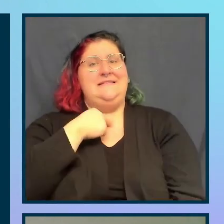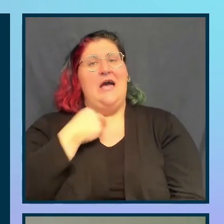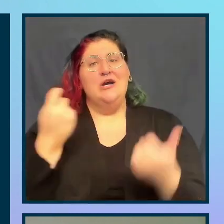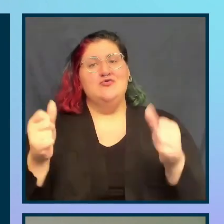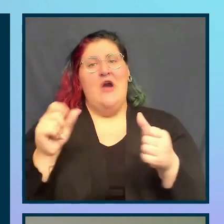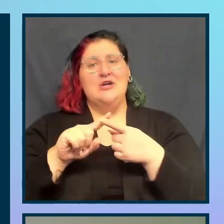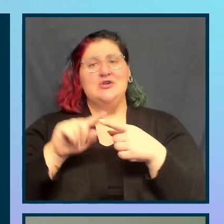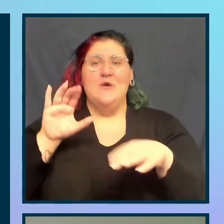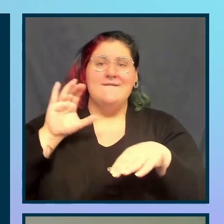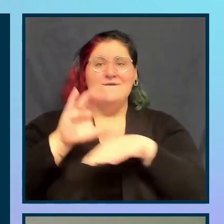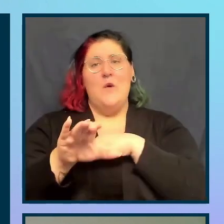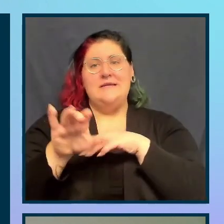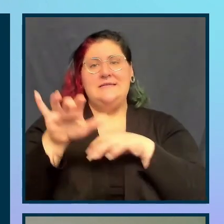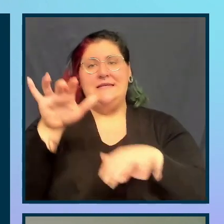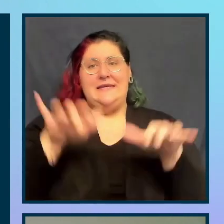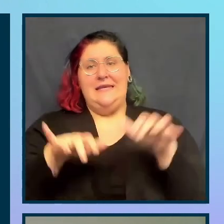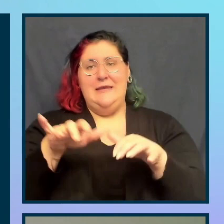into an existing box that it doesn't necessarily fit.